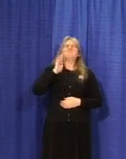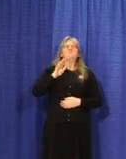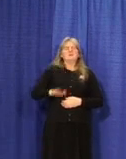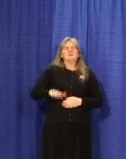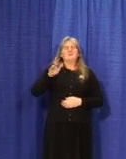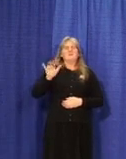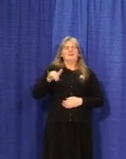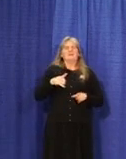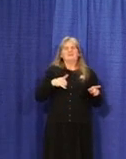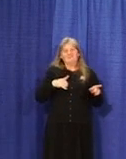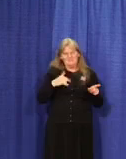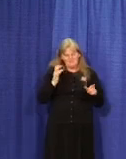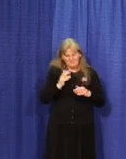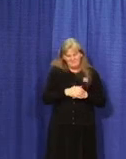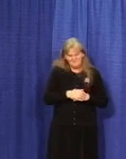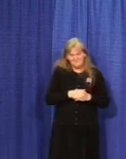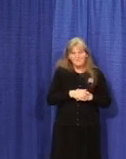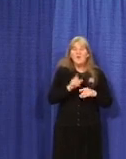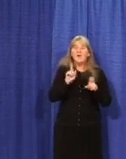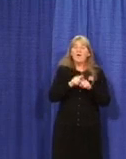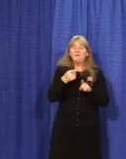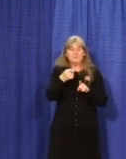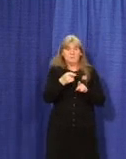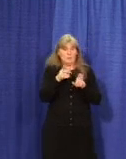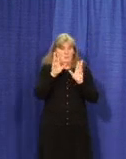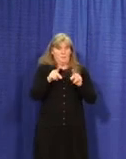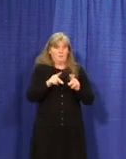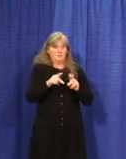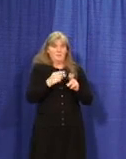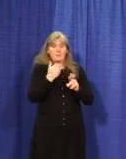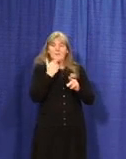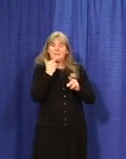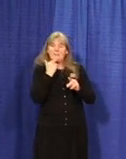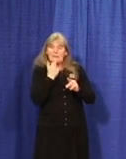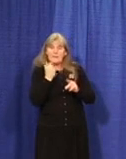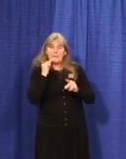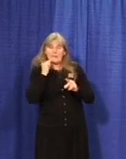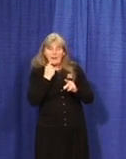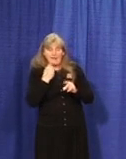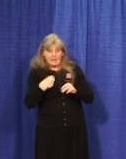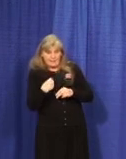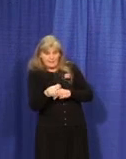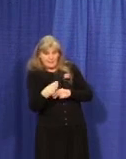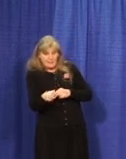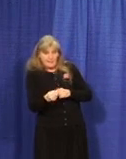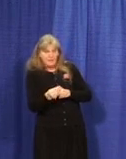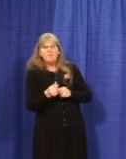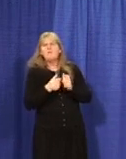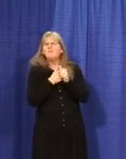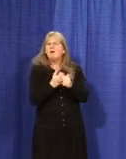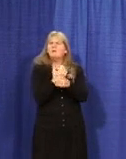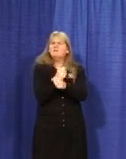When on the other hand, and I have treats, there are a few things you can do to better follow the Safe Six guidelines.